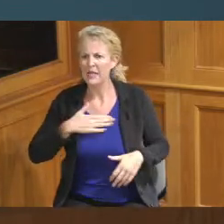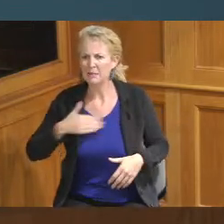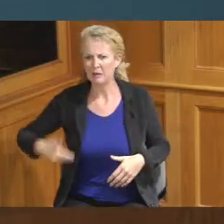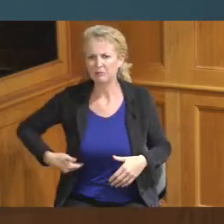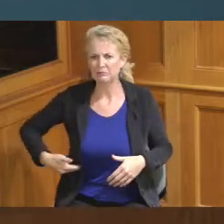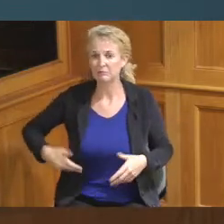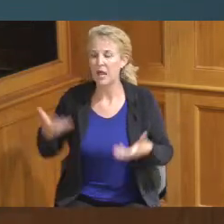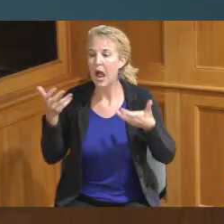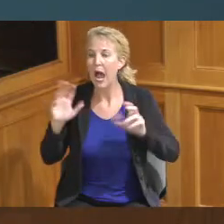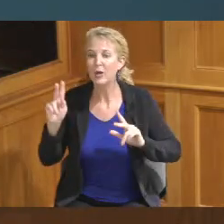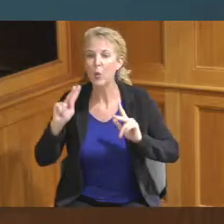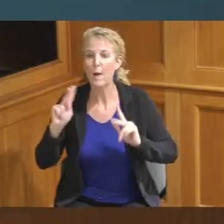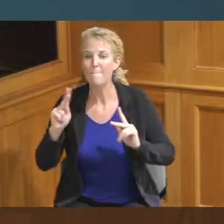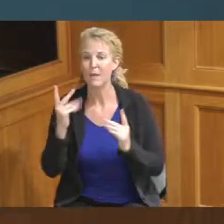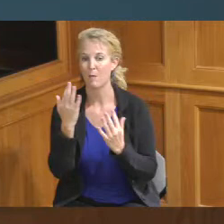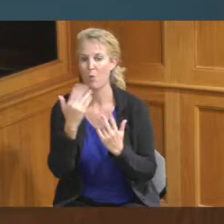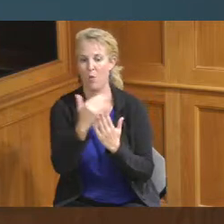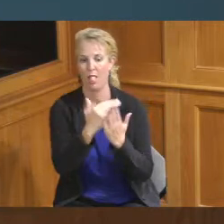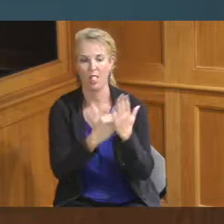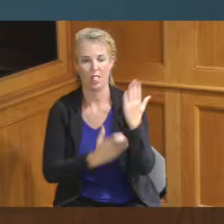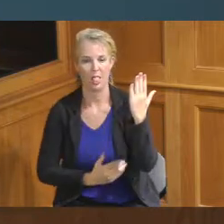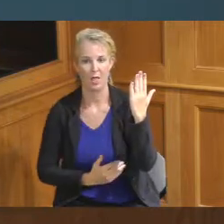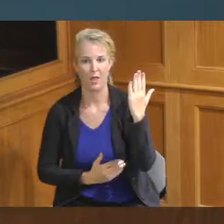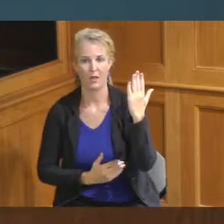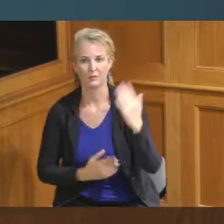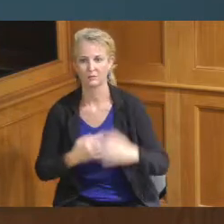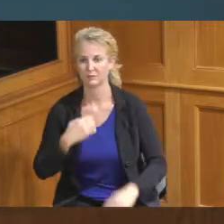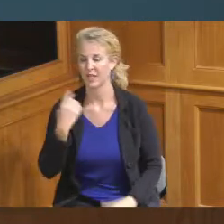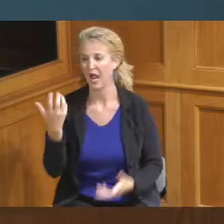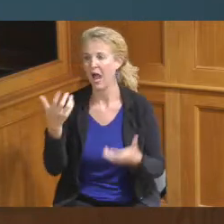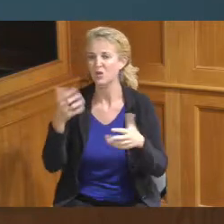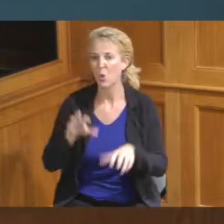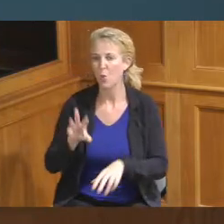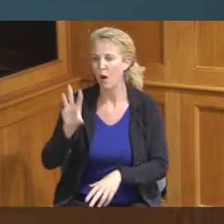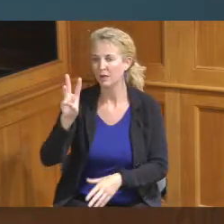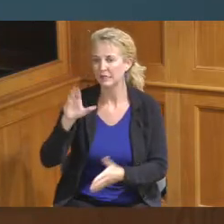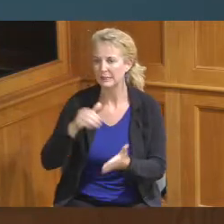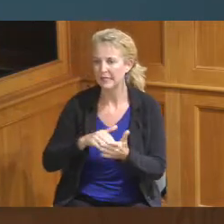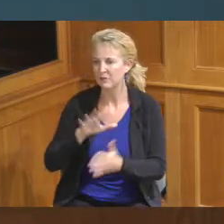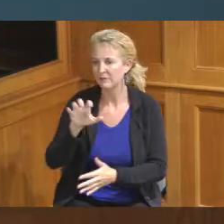the pipeline I'm I'm one of the number one people saying where is these people's checks I don't know